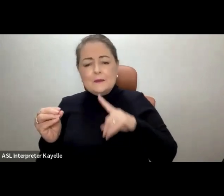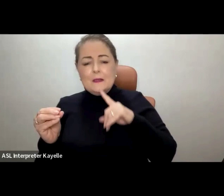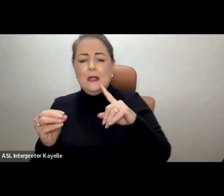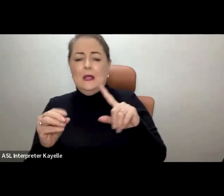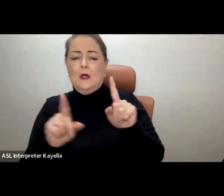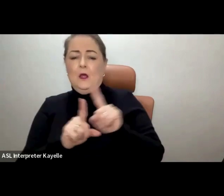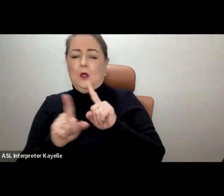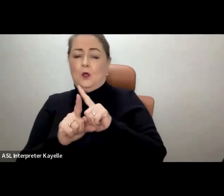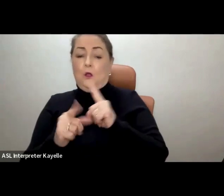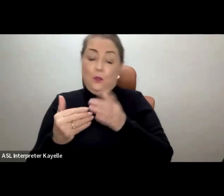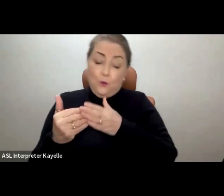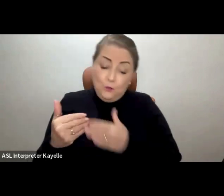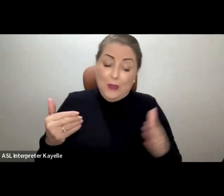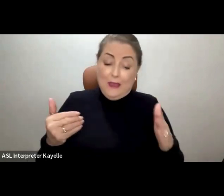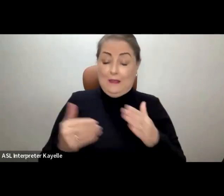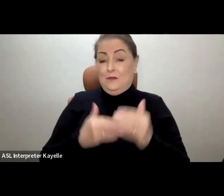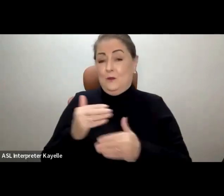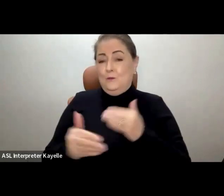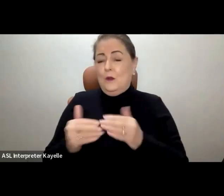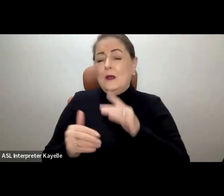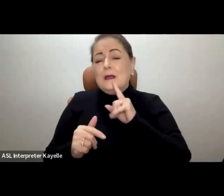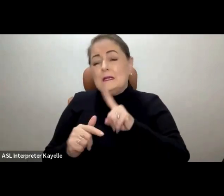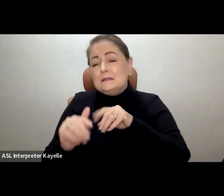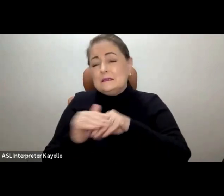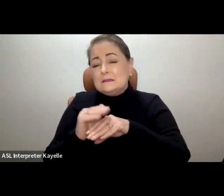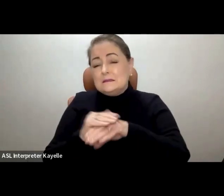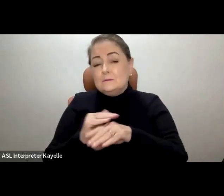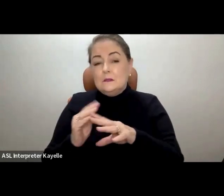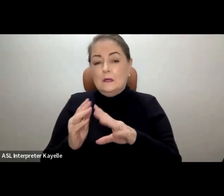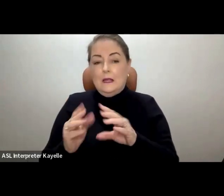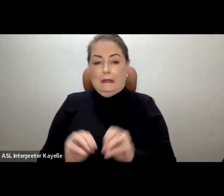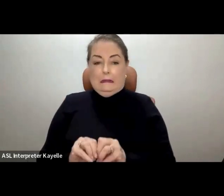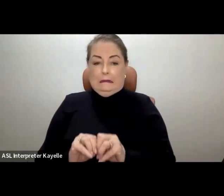accessible as well. Clear signage, we note, and clear